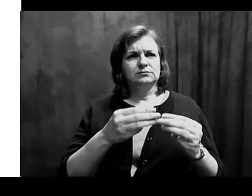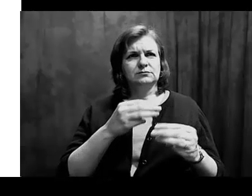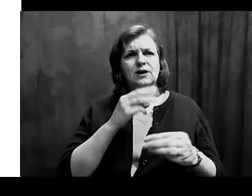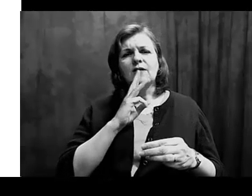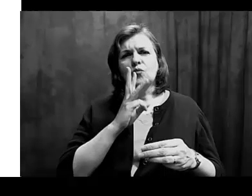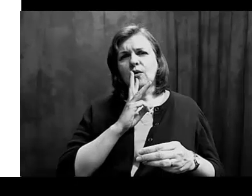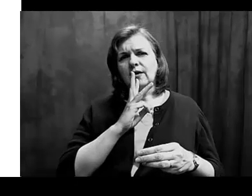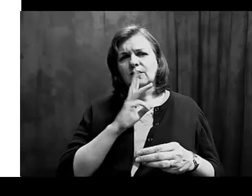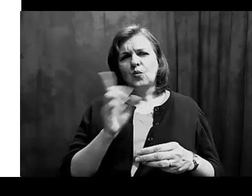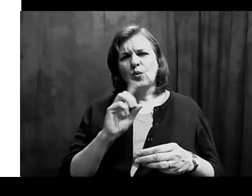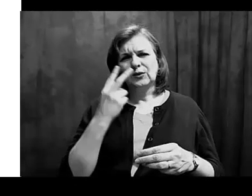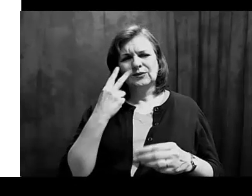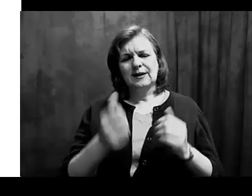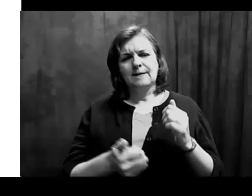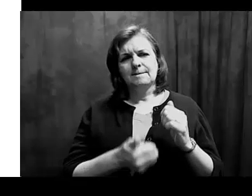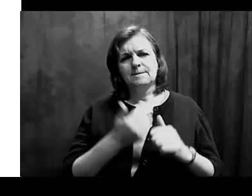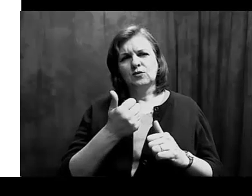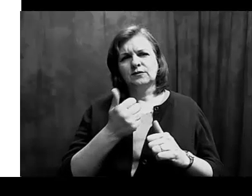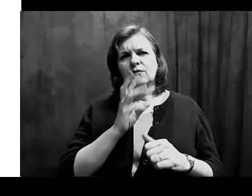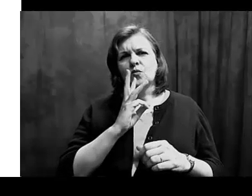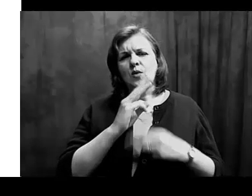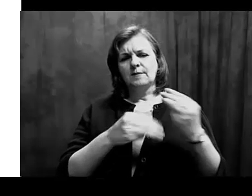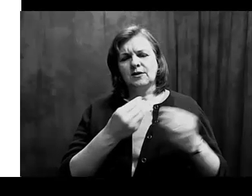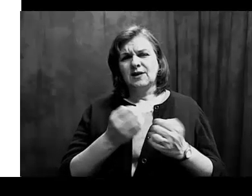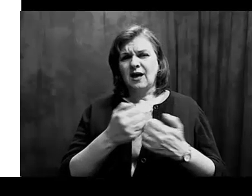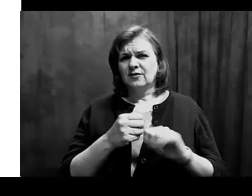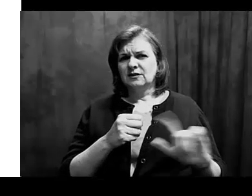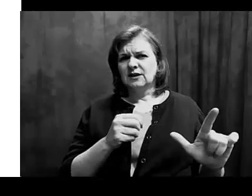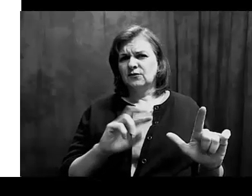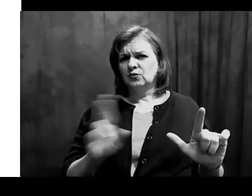so if I have